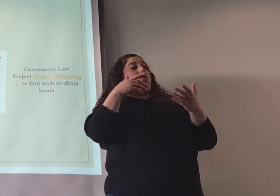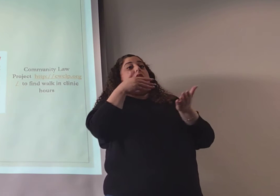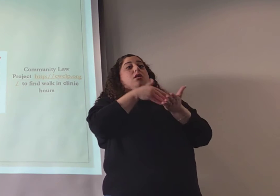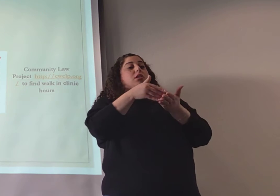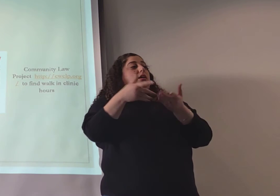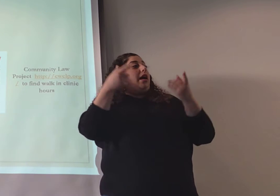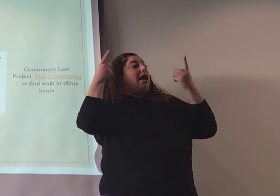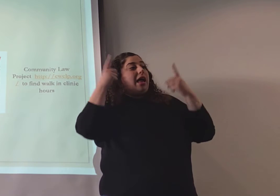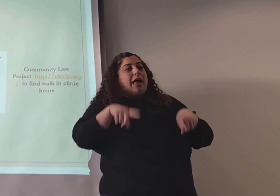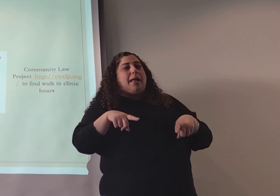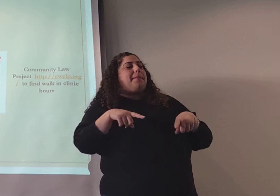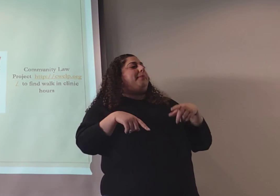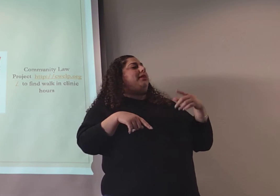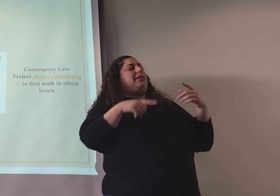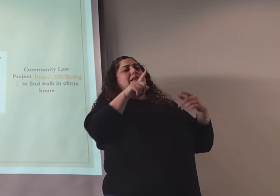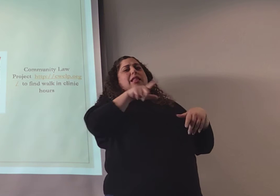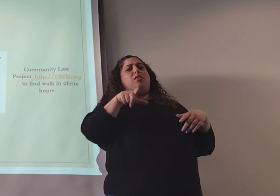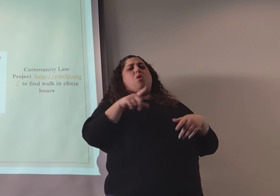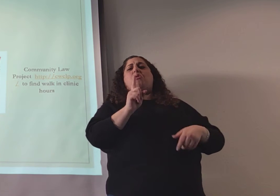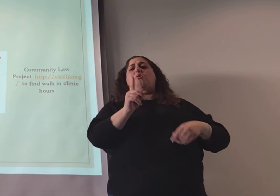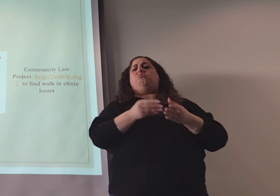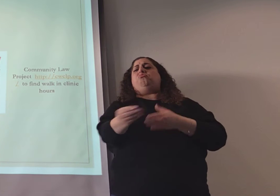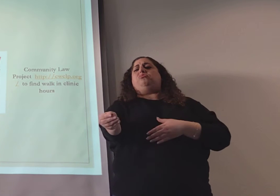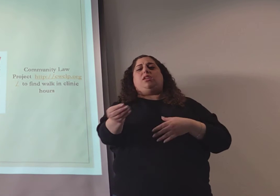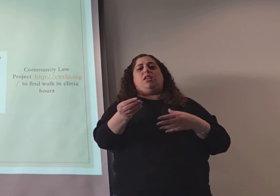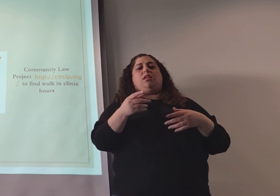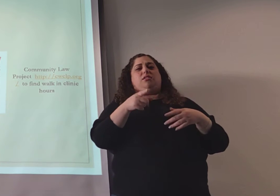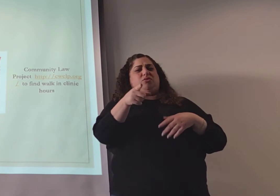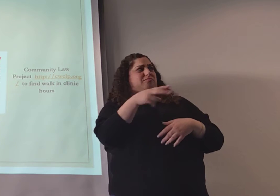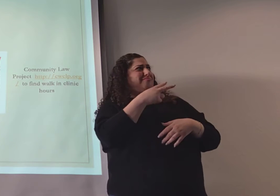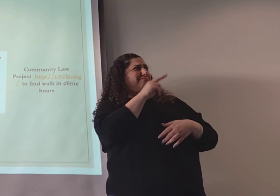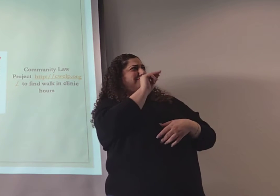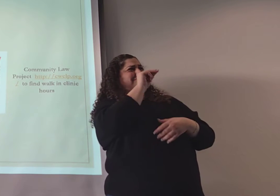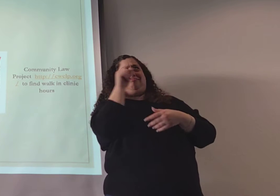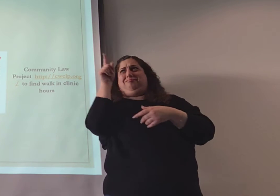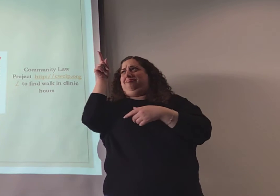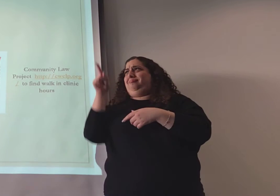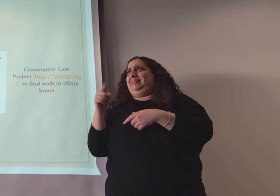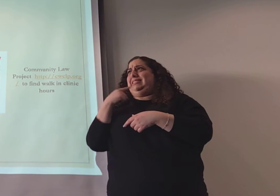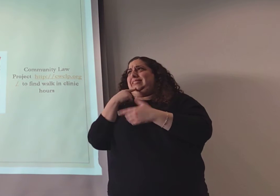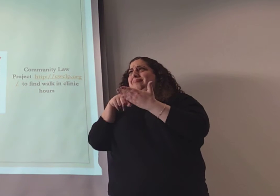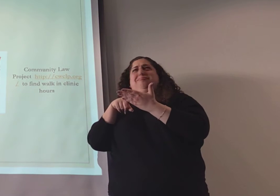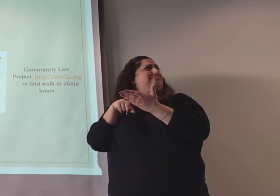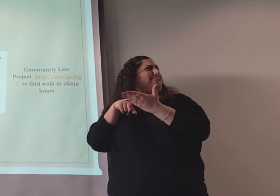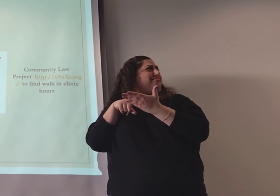There's so many things they have to have in there and they don't understand, and they